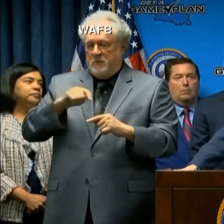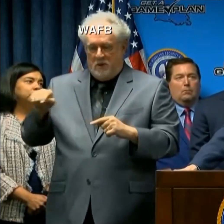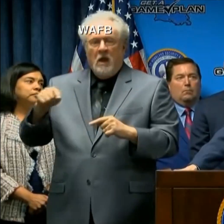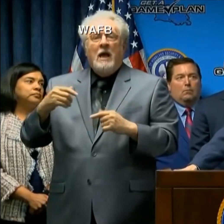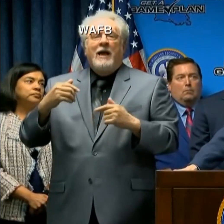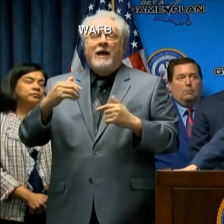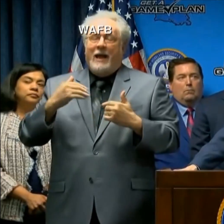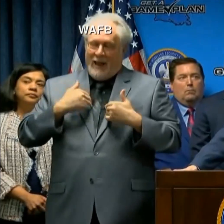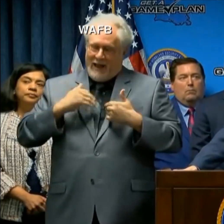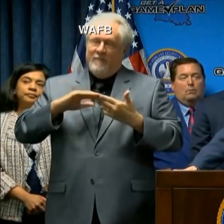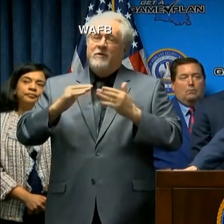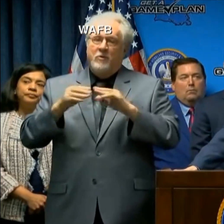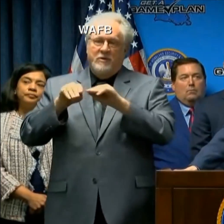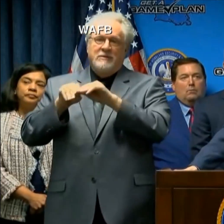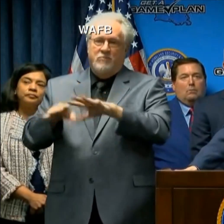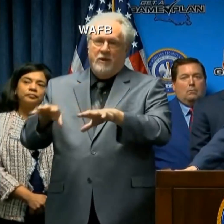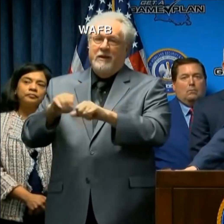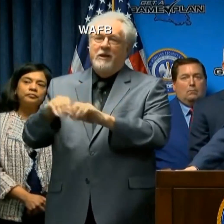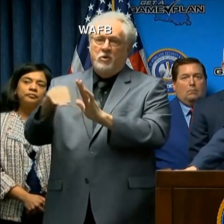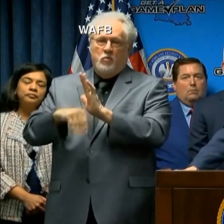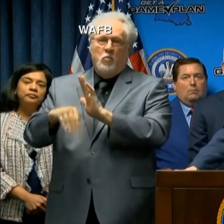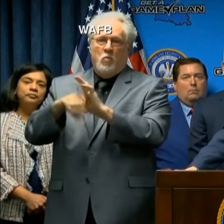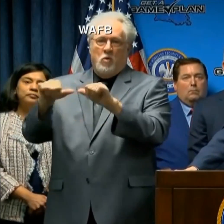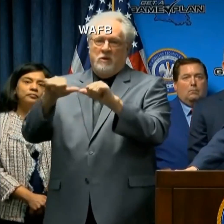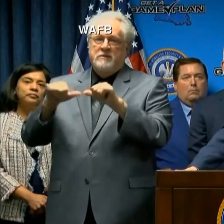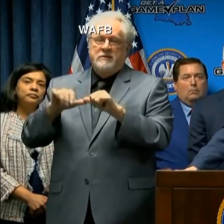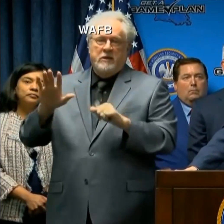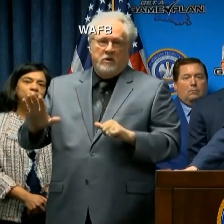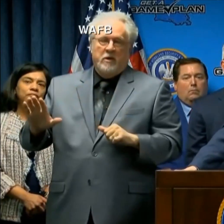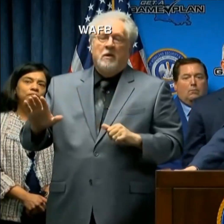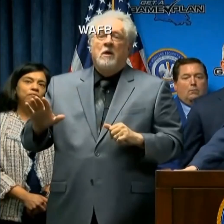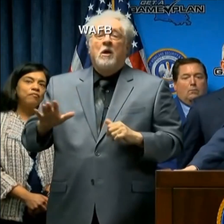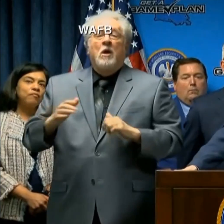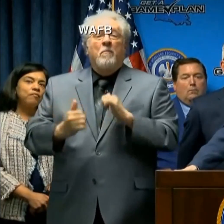spread at least in the Greater New Orleans area the most important thing